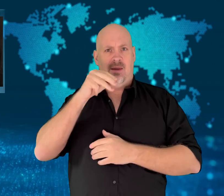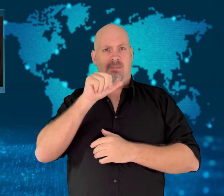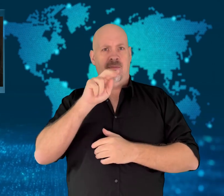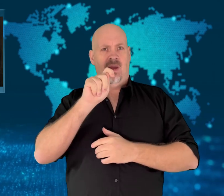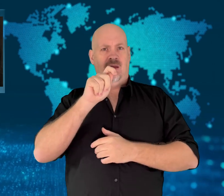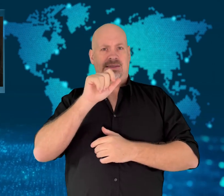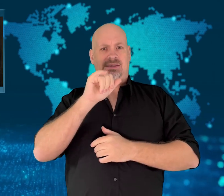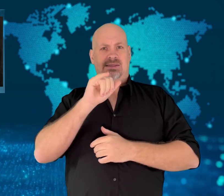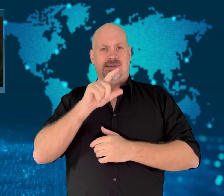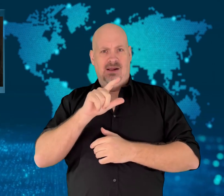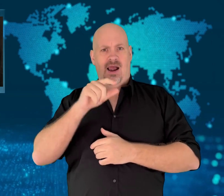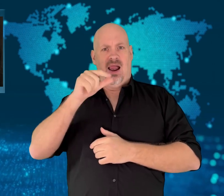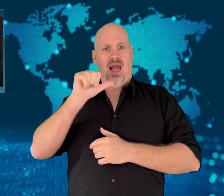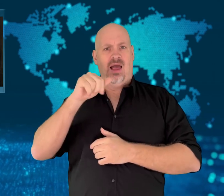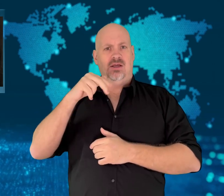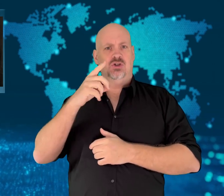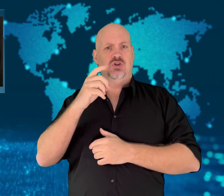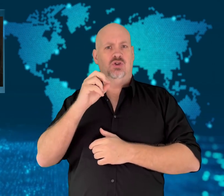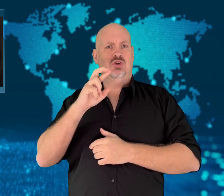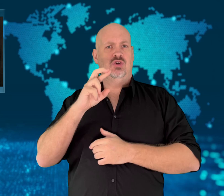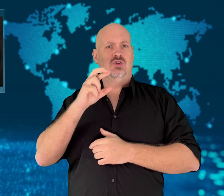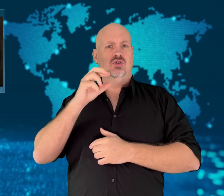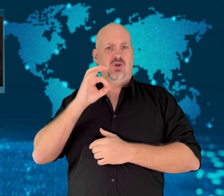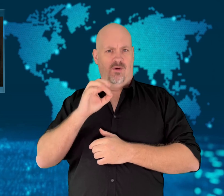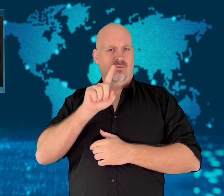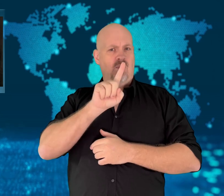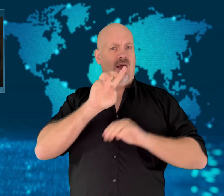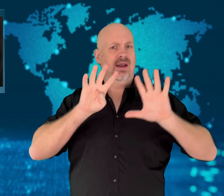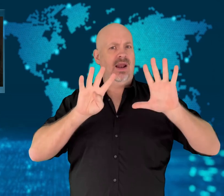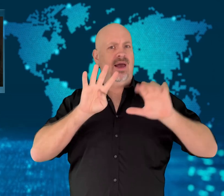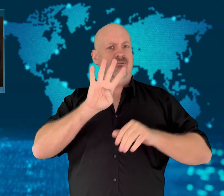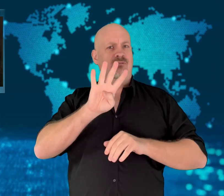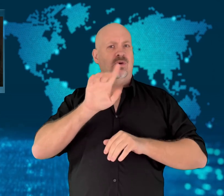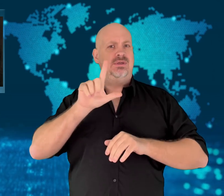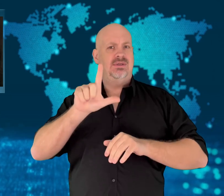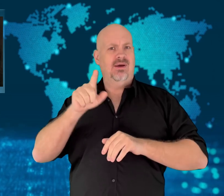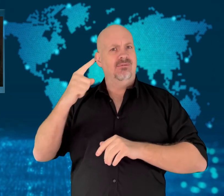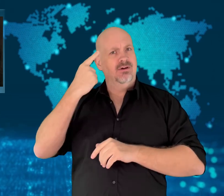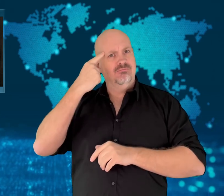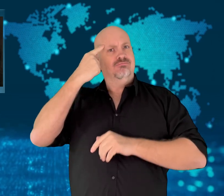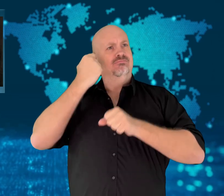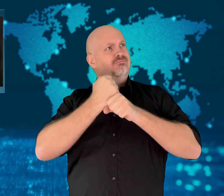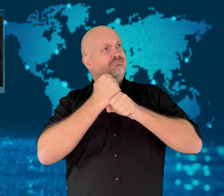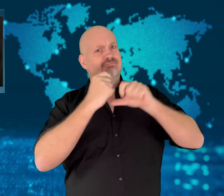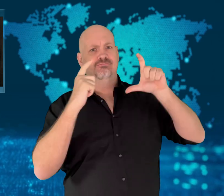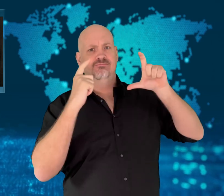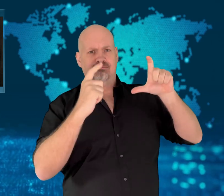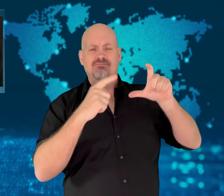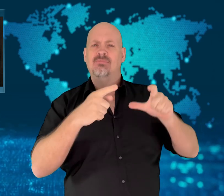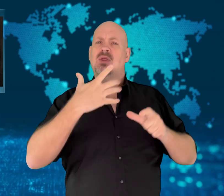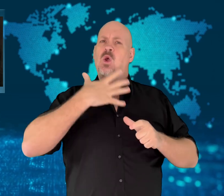It was to be a predicting symbol to warn humanity of "Armageddon,"